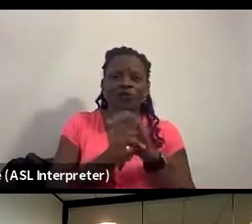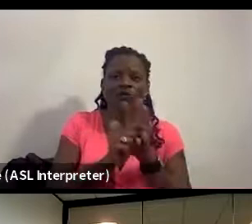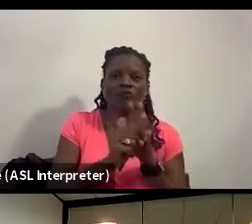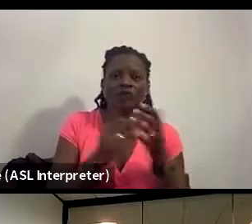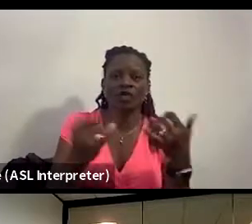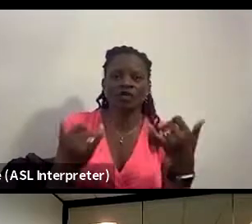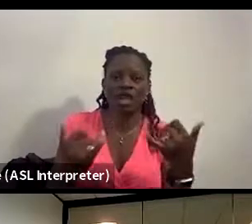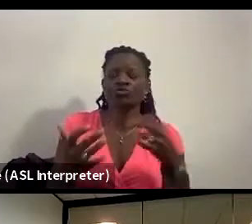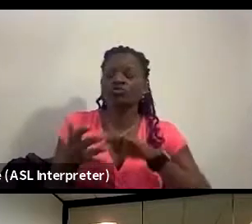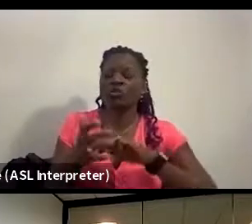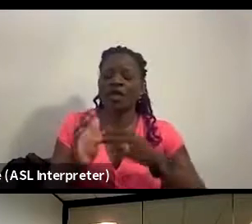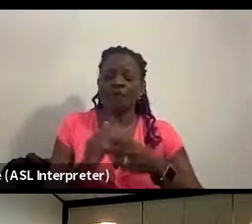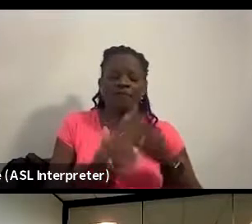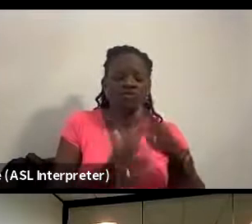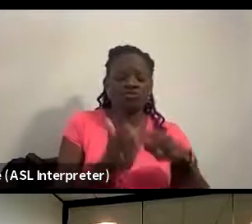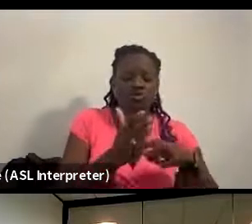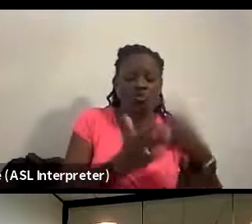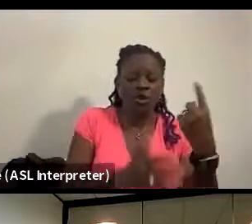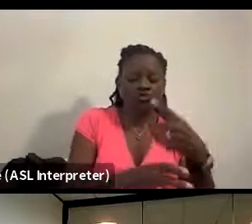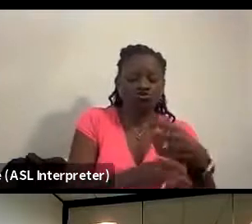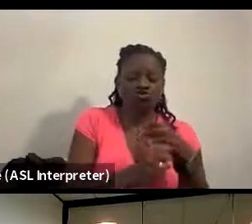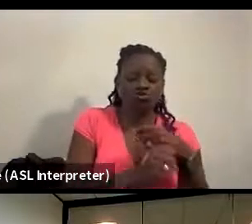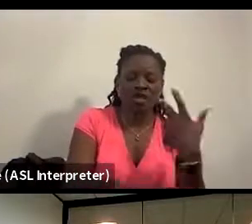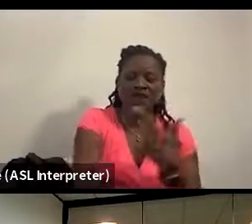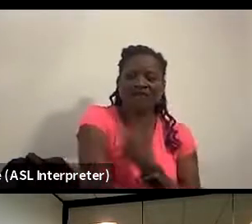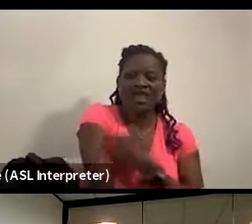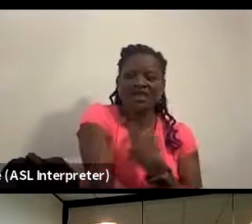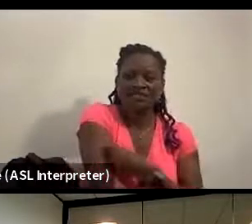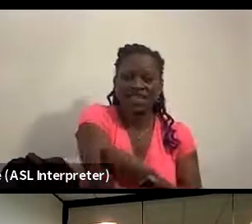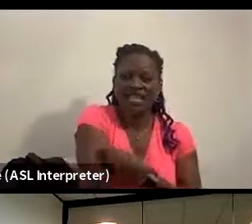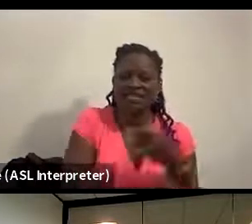once you get vaccinated, even if you might get exposed to coronavirus and test